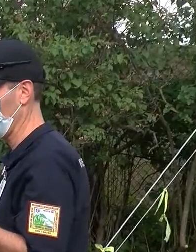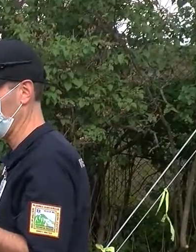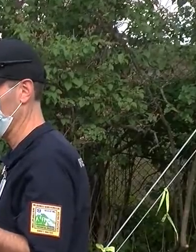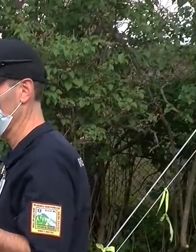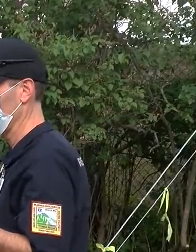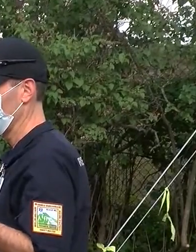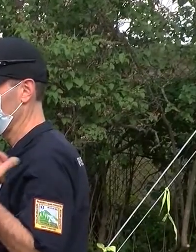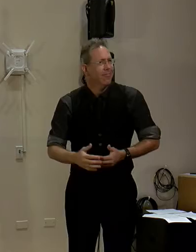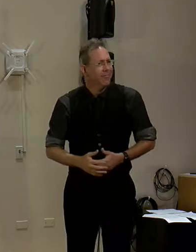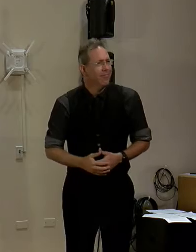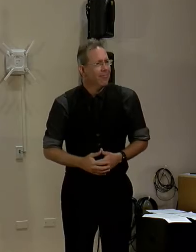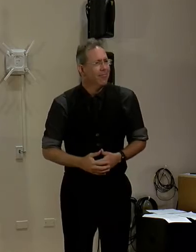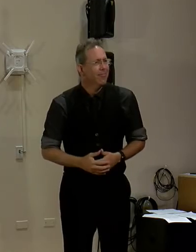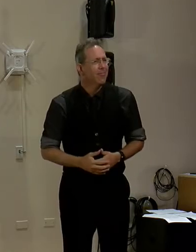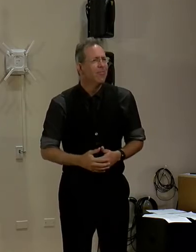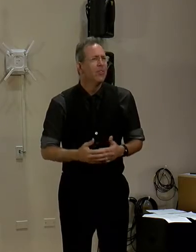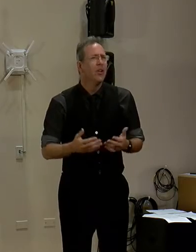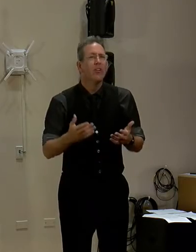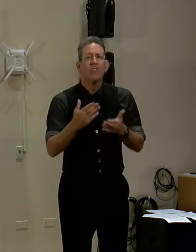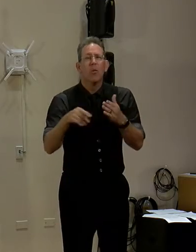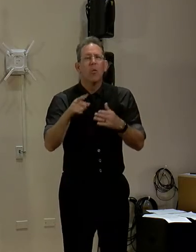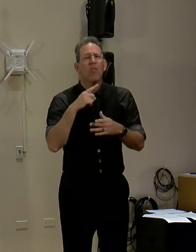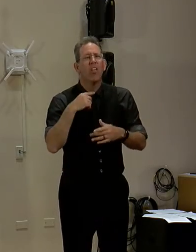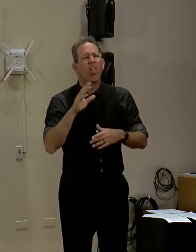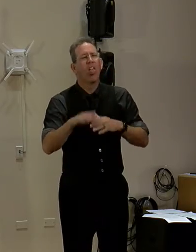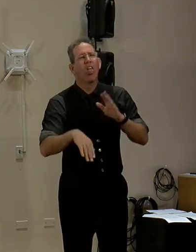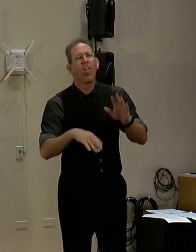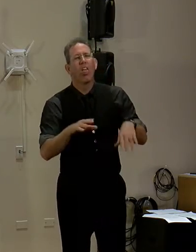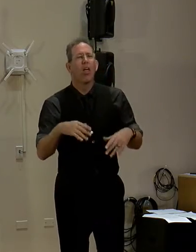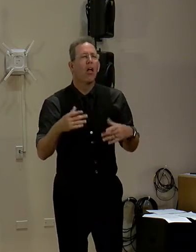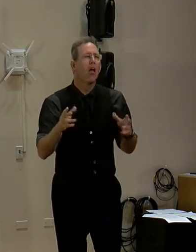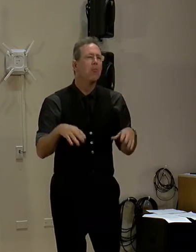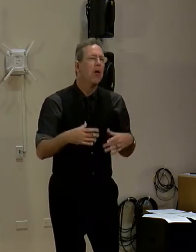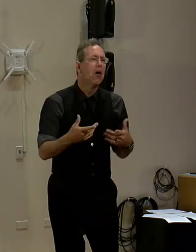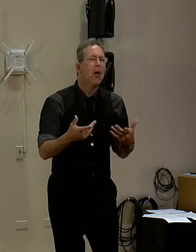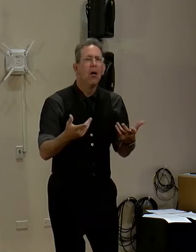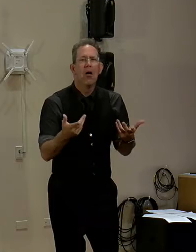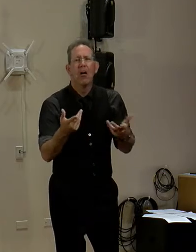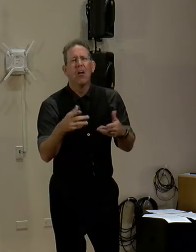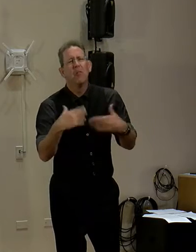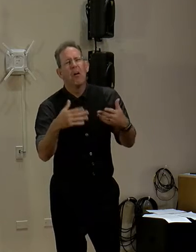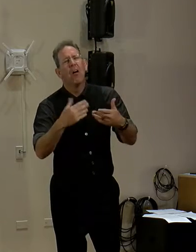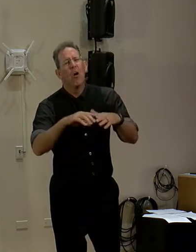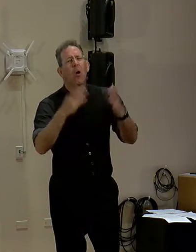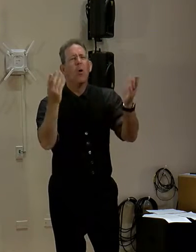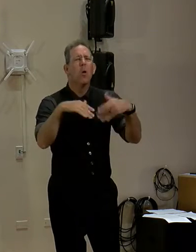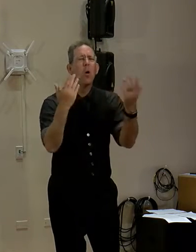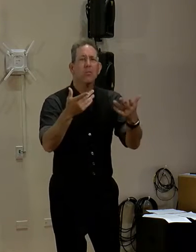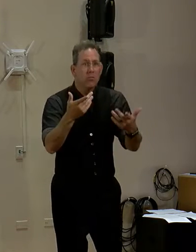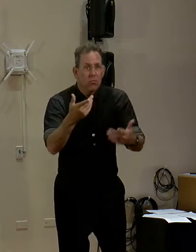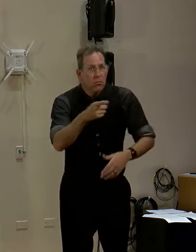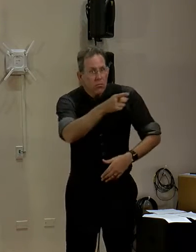SOME ADVICE FOR THOSE WHO HAVE BEEN GETTING IMPATIENT, OR JUST DON'T SEE THE POINT IN